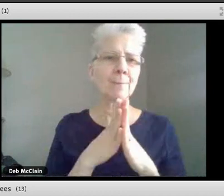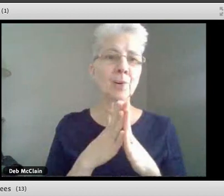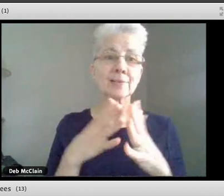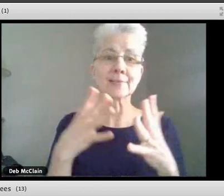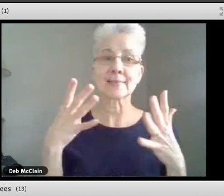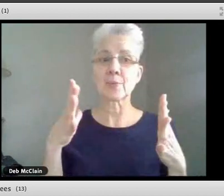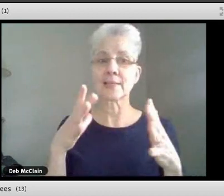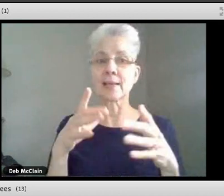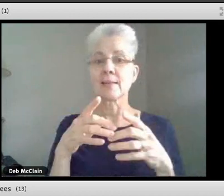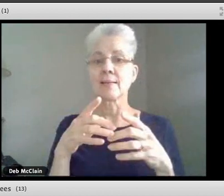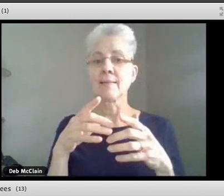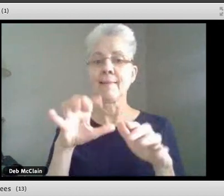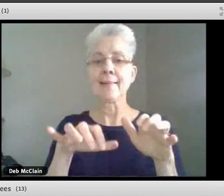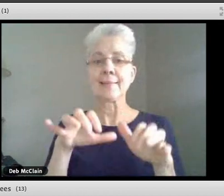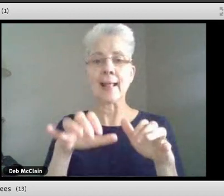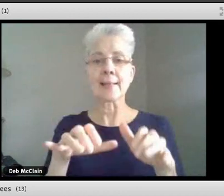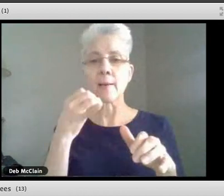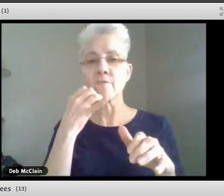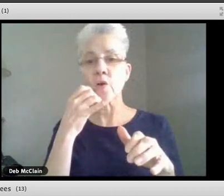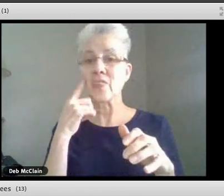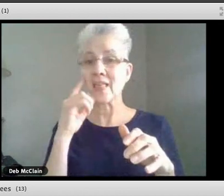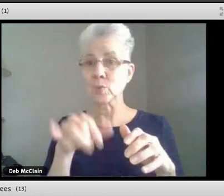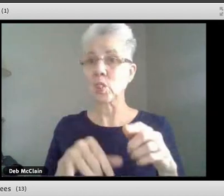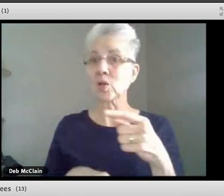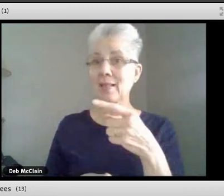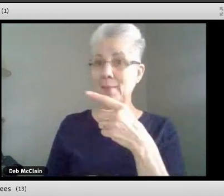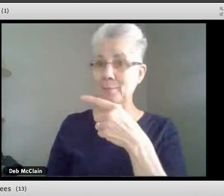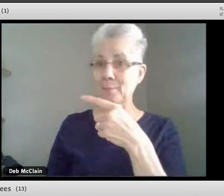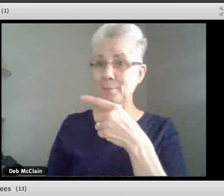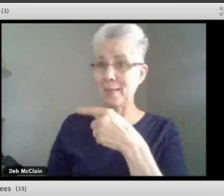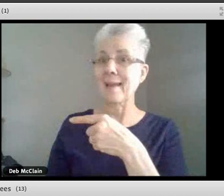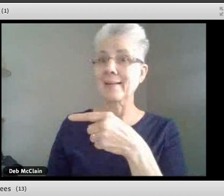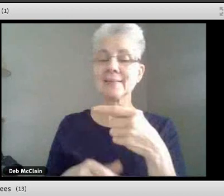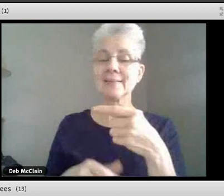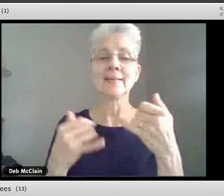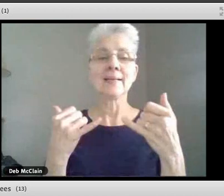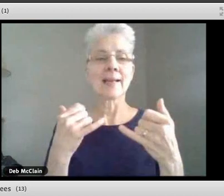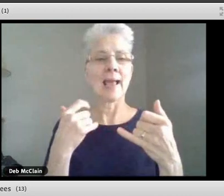and then, you know, we kind of had computers come on board, and in terms of bridging that divide,